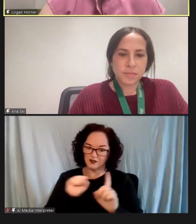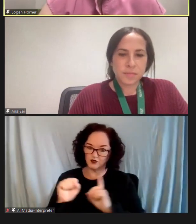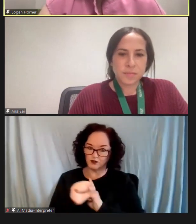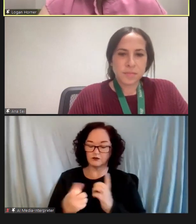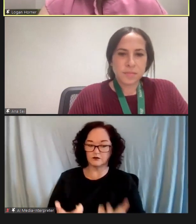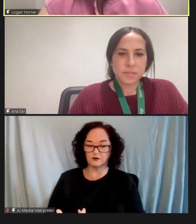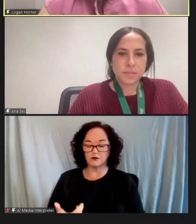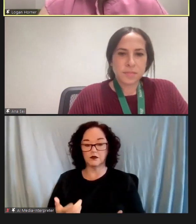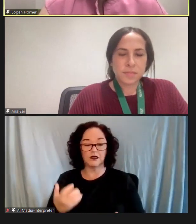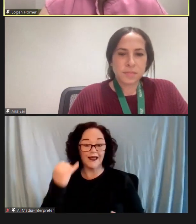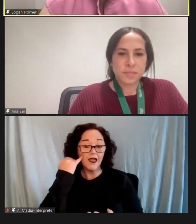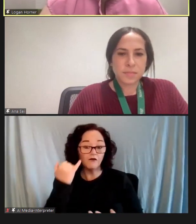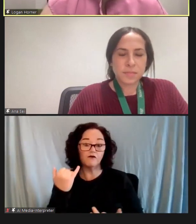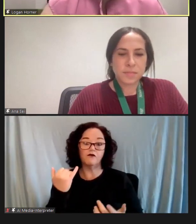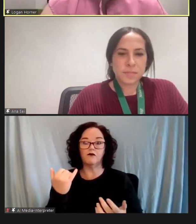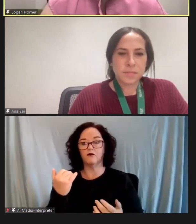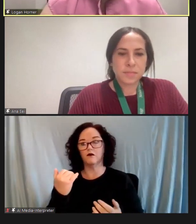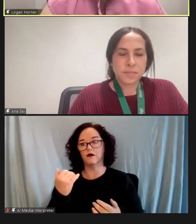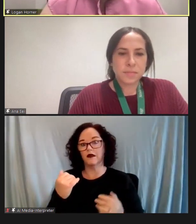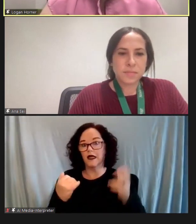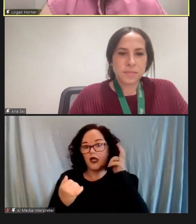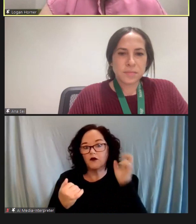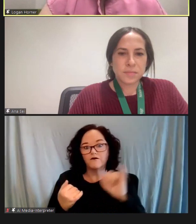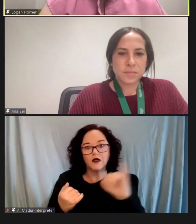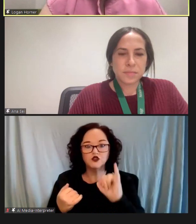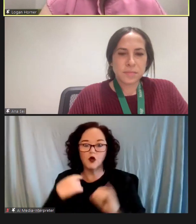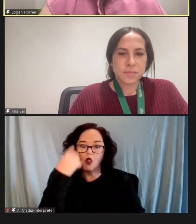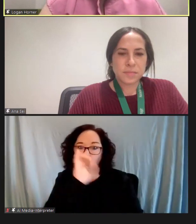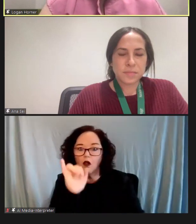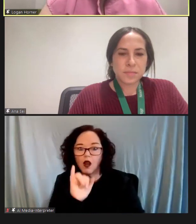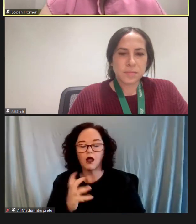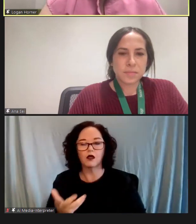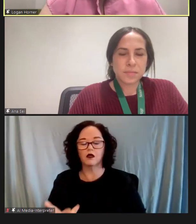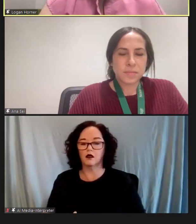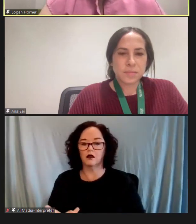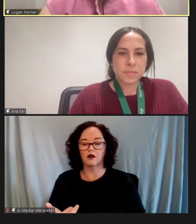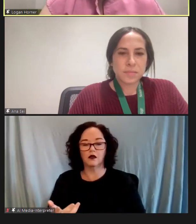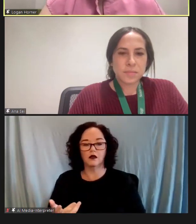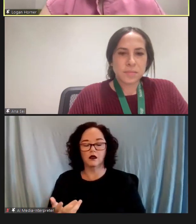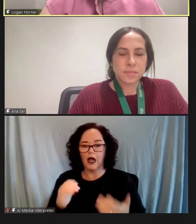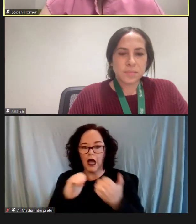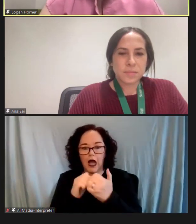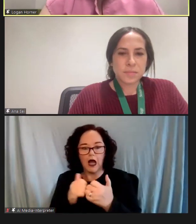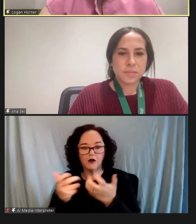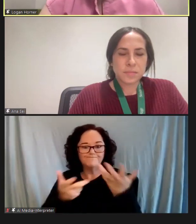ear infection what would that be like